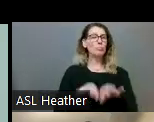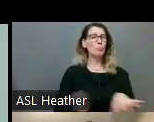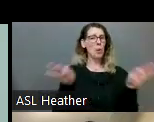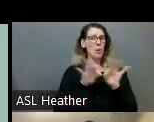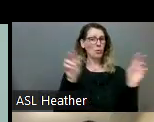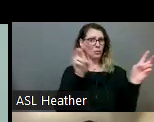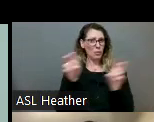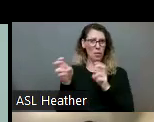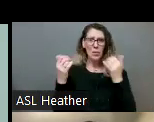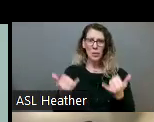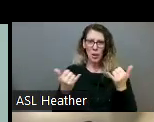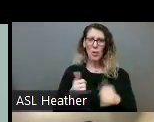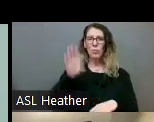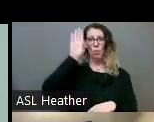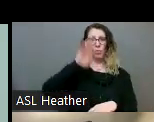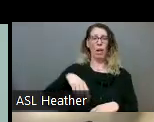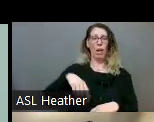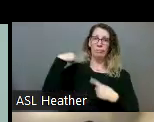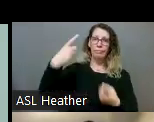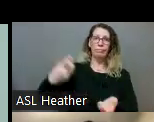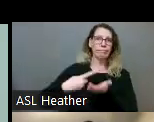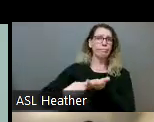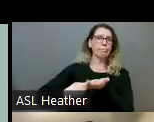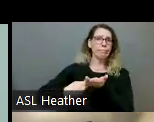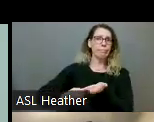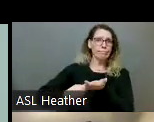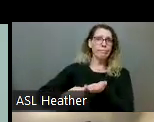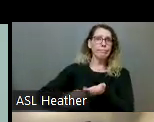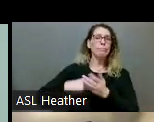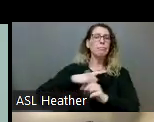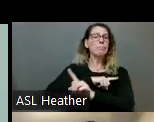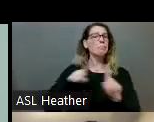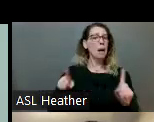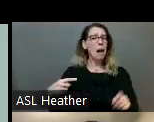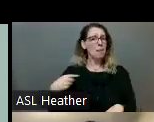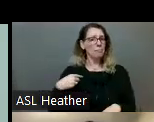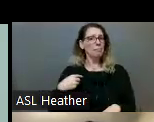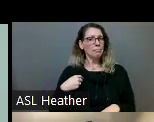know we've been talking about it for a while, but I do spend a lot of time out in the field